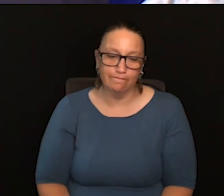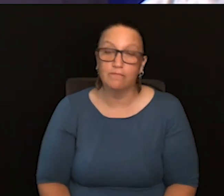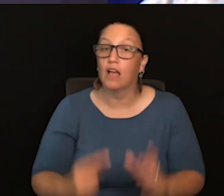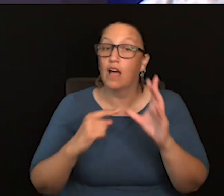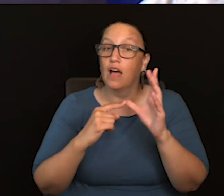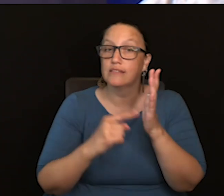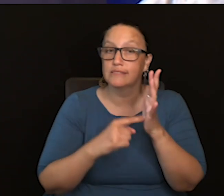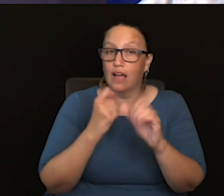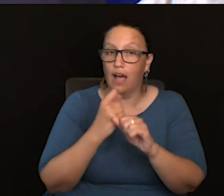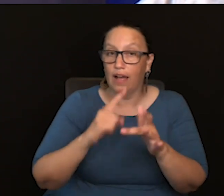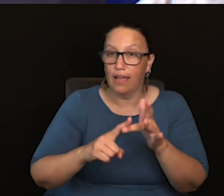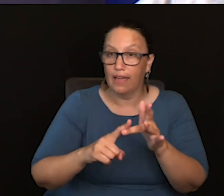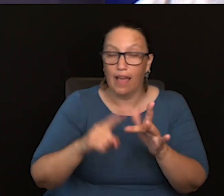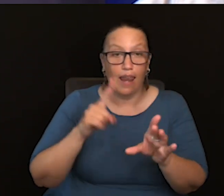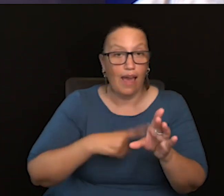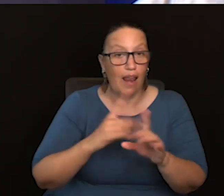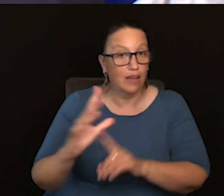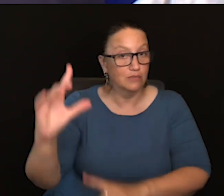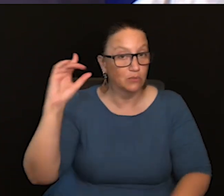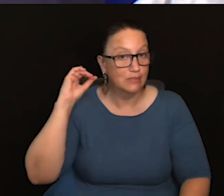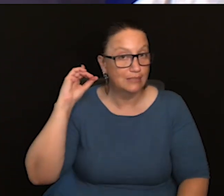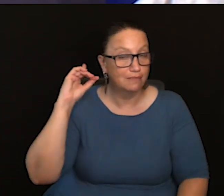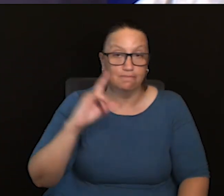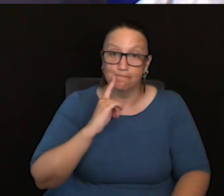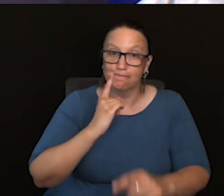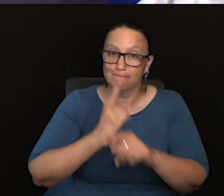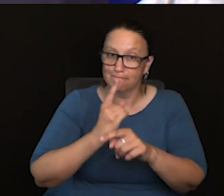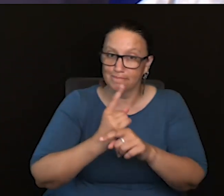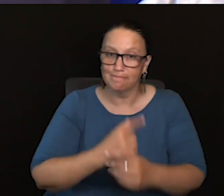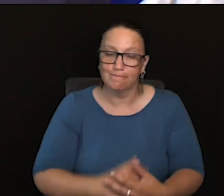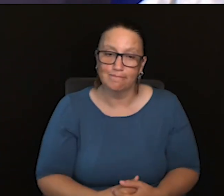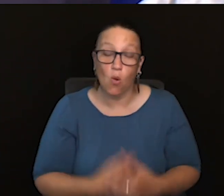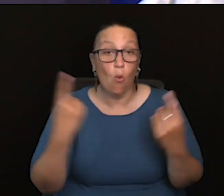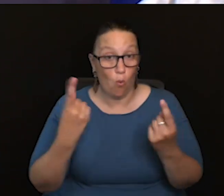receive their booster vaccination within four months of that infection,